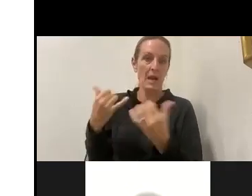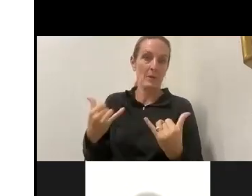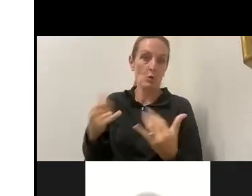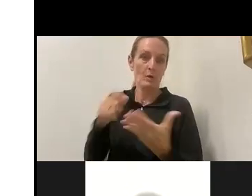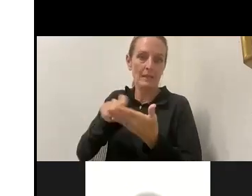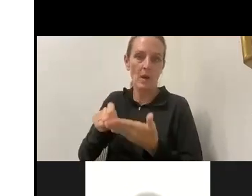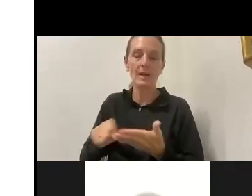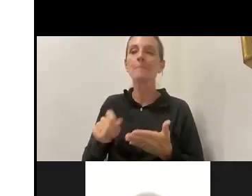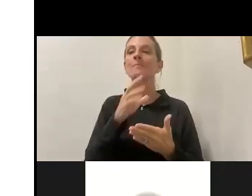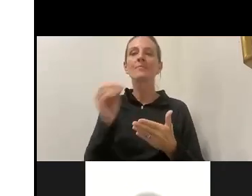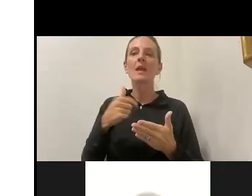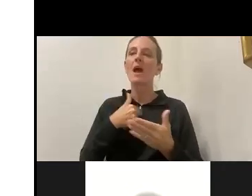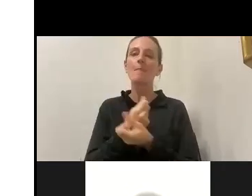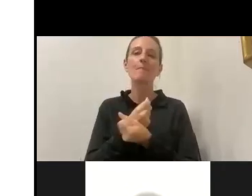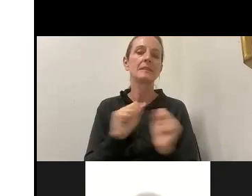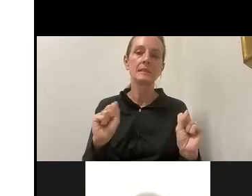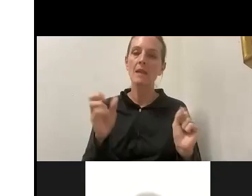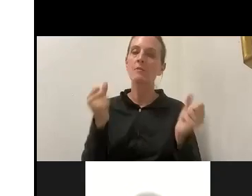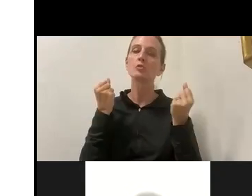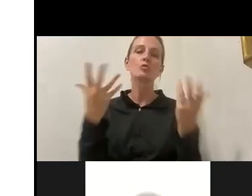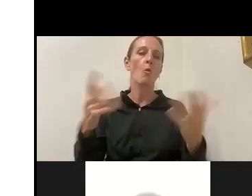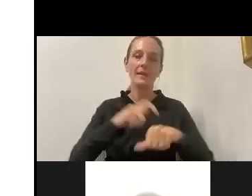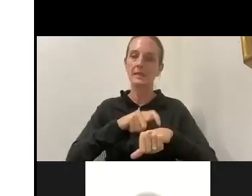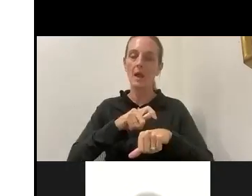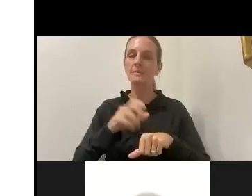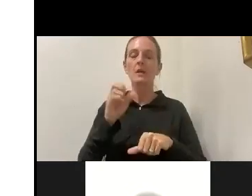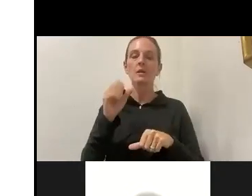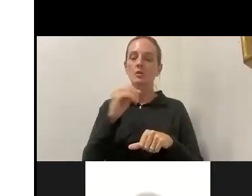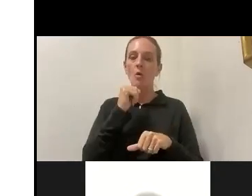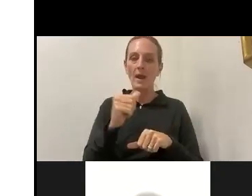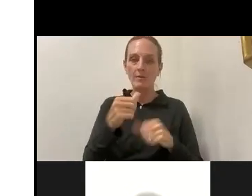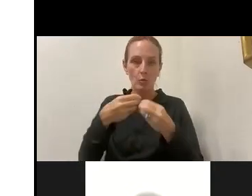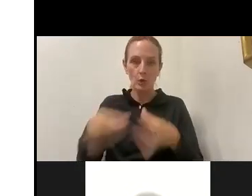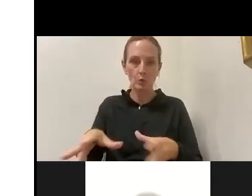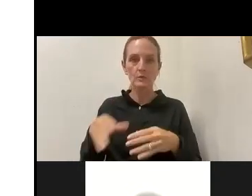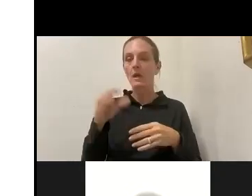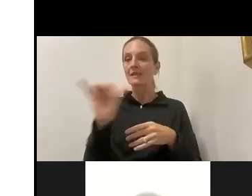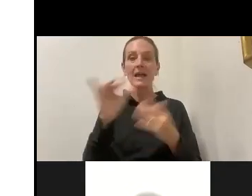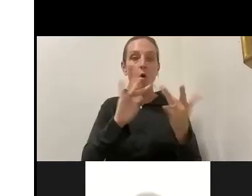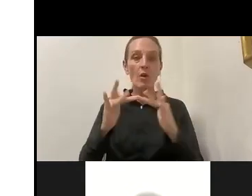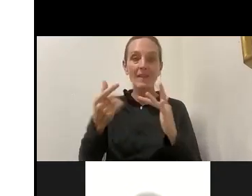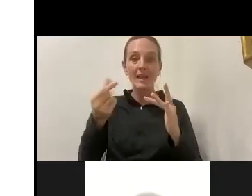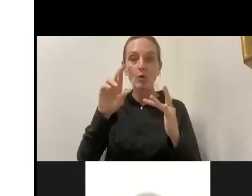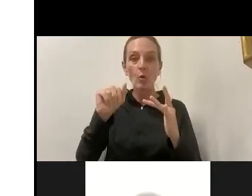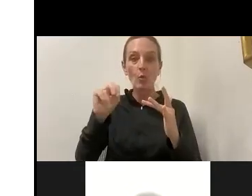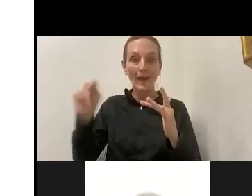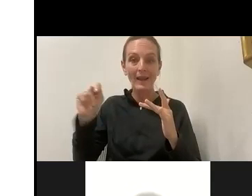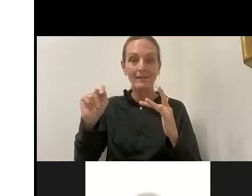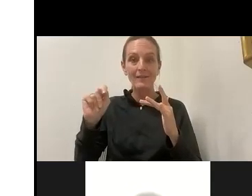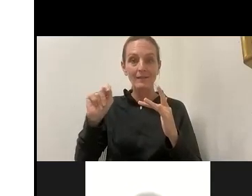many times when I am working so that I don't lose it, especially with online grant applications, and quite often I will go ahead and I will write my blurb,